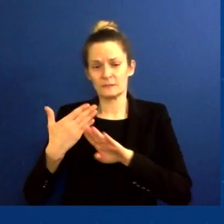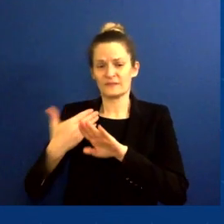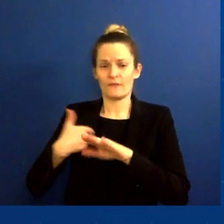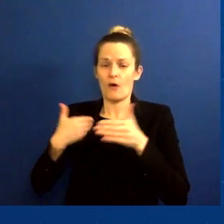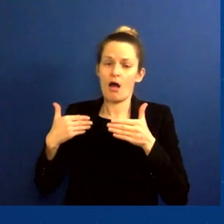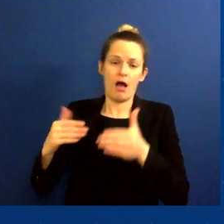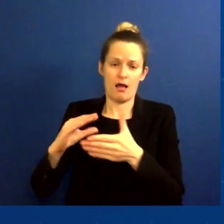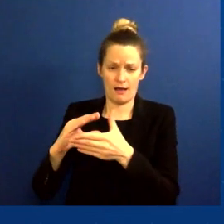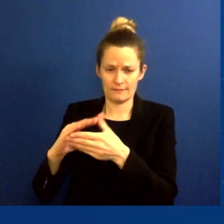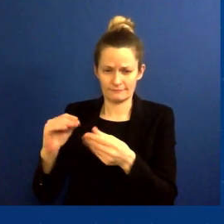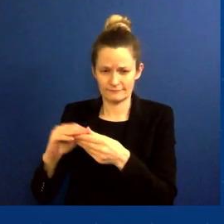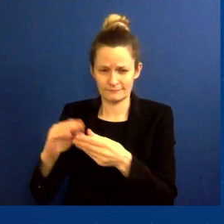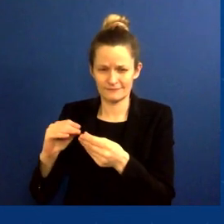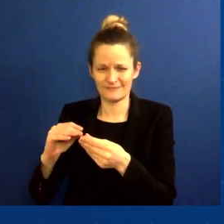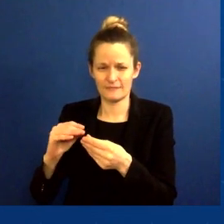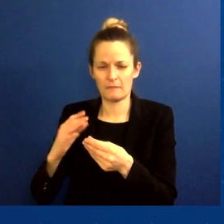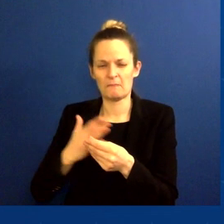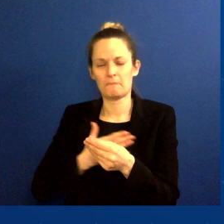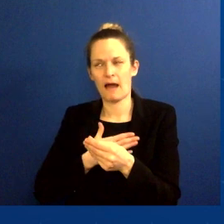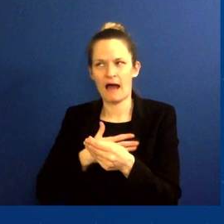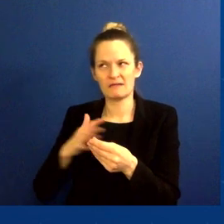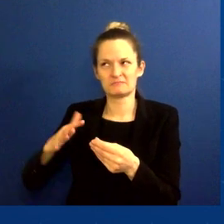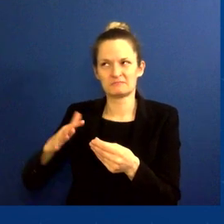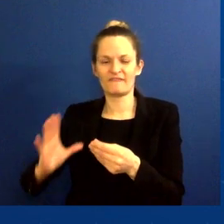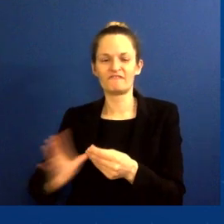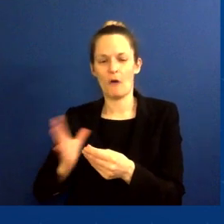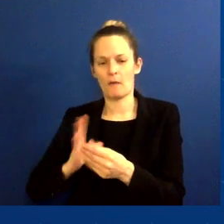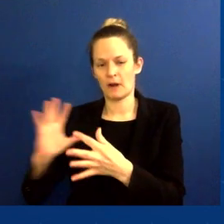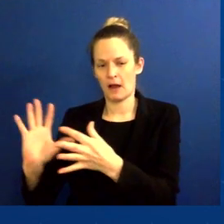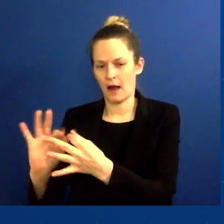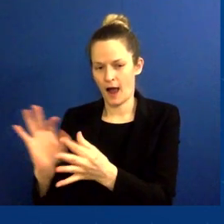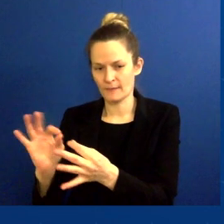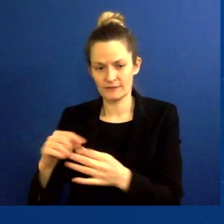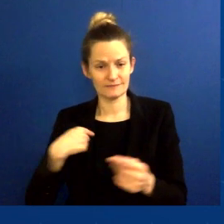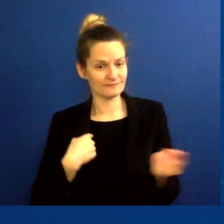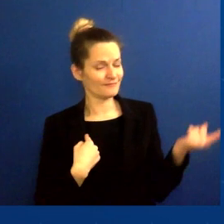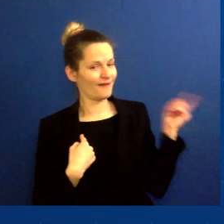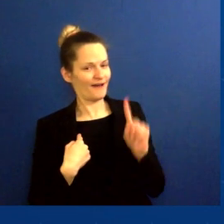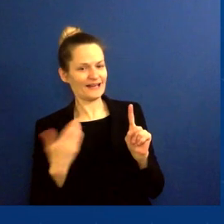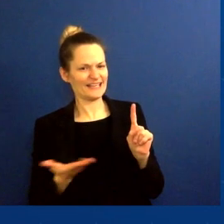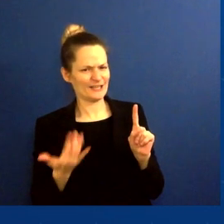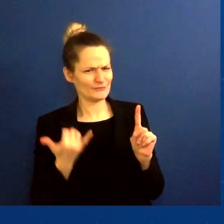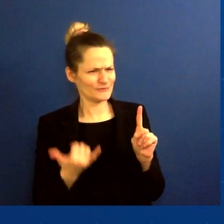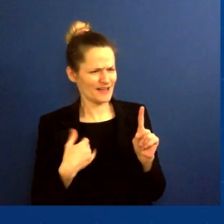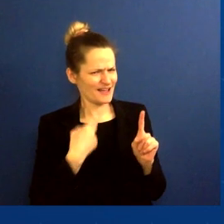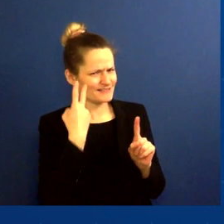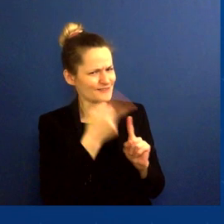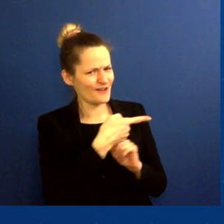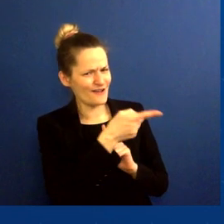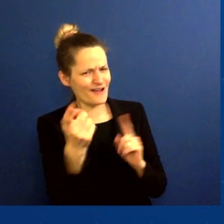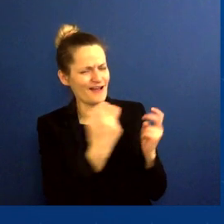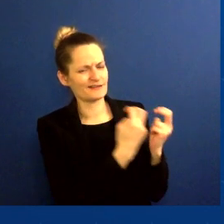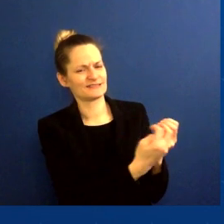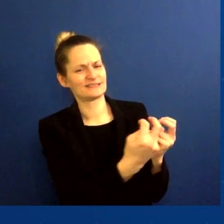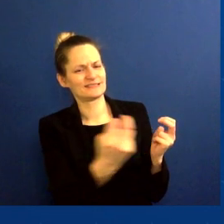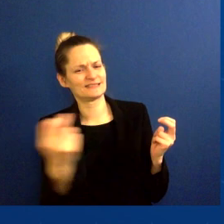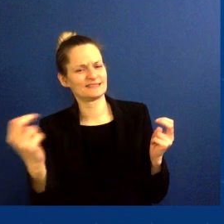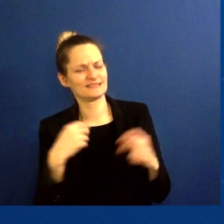walking in here today and seeing you guys sitting on that beam -- the first "Local" ever to endorse me